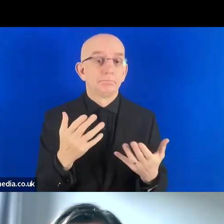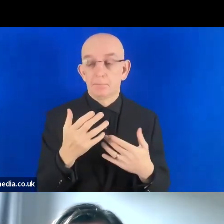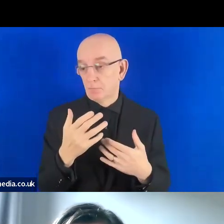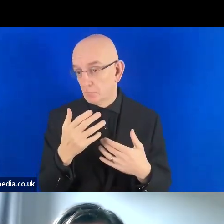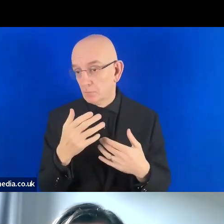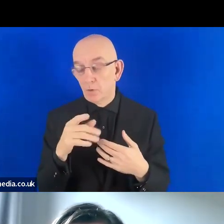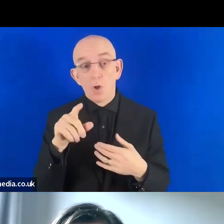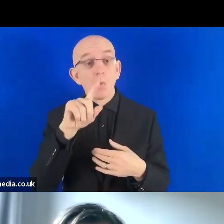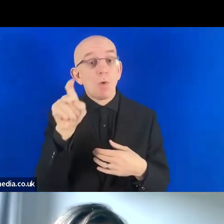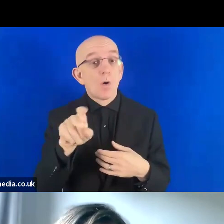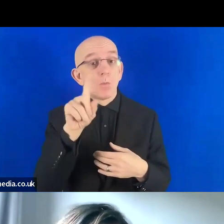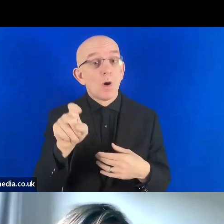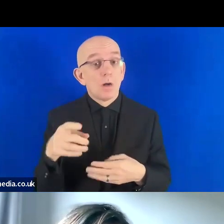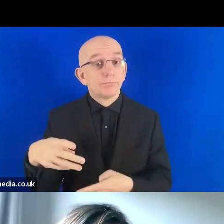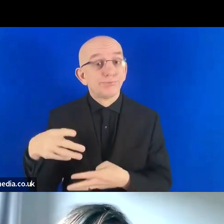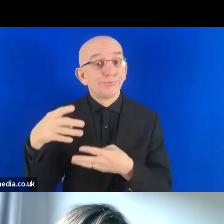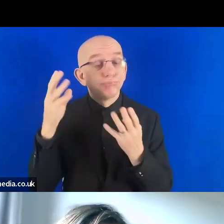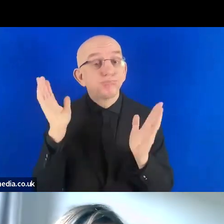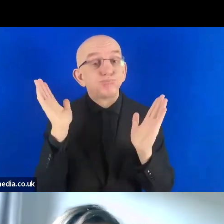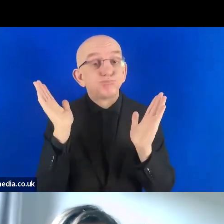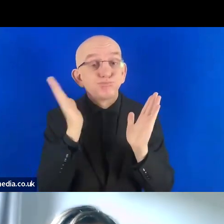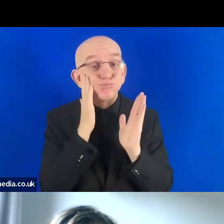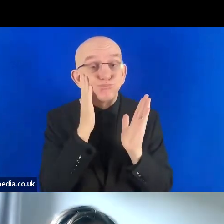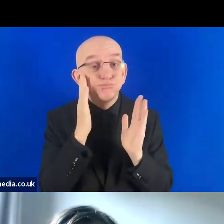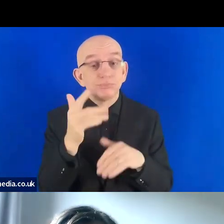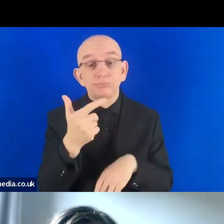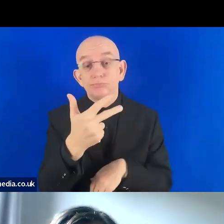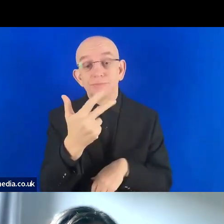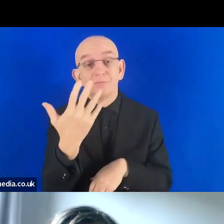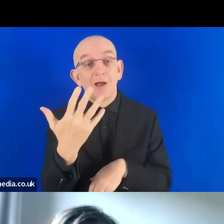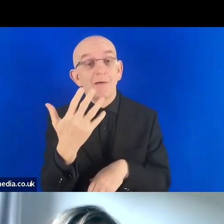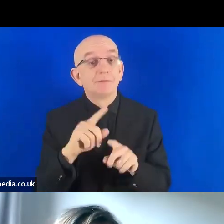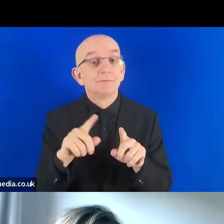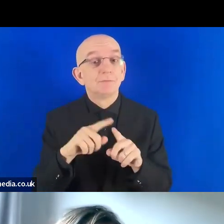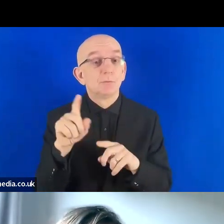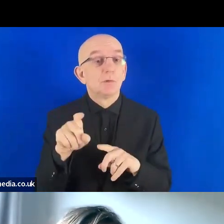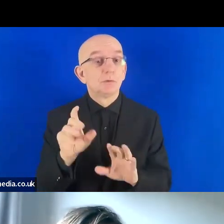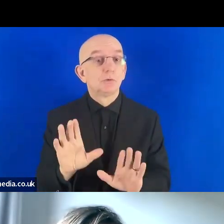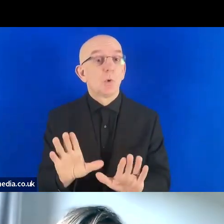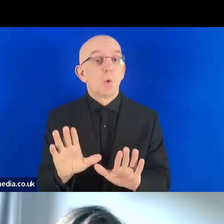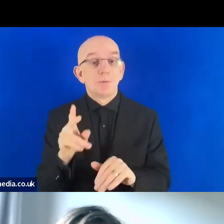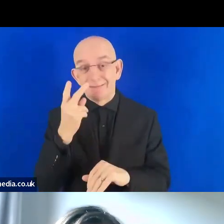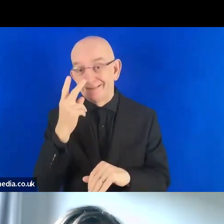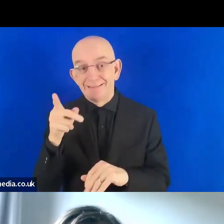Also at the questions that have been answered because you might find useful information there.